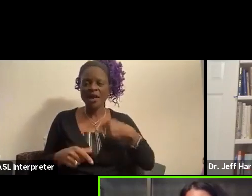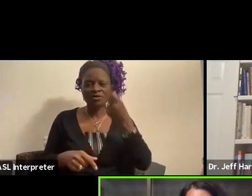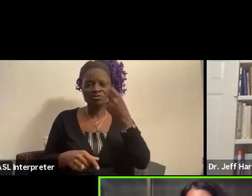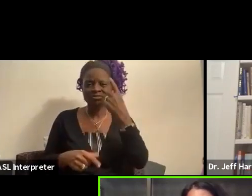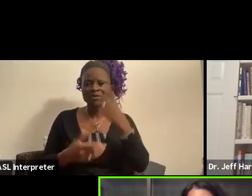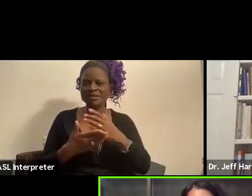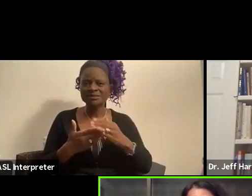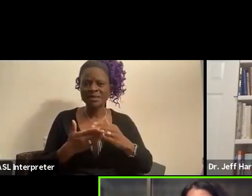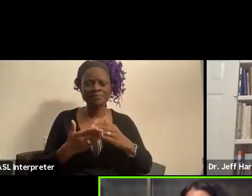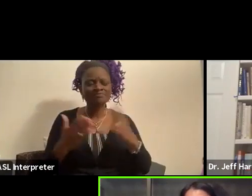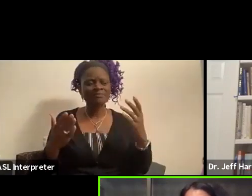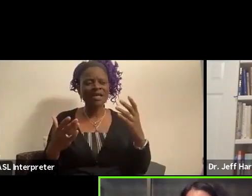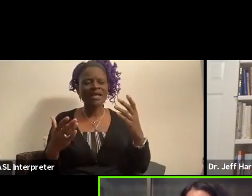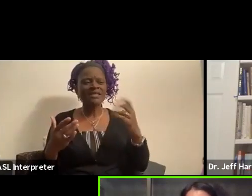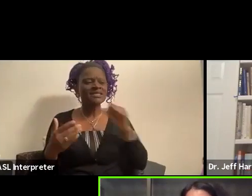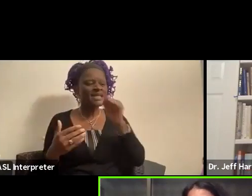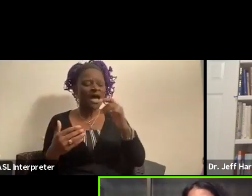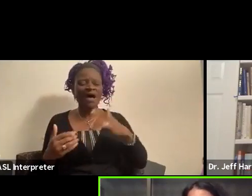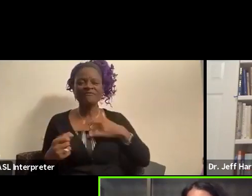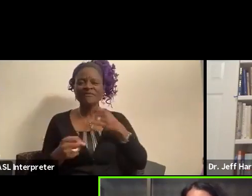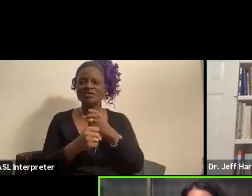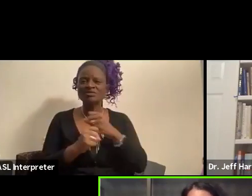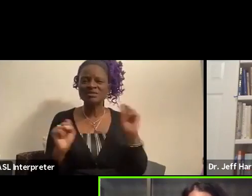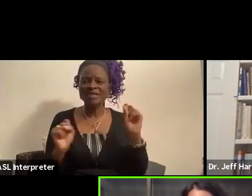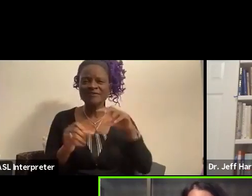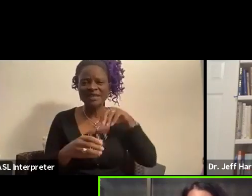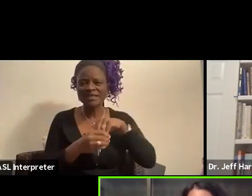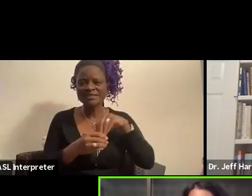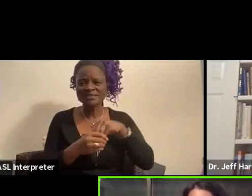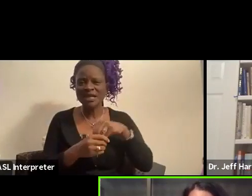homes to isolate and quarantine, either because they have other individuals at